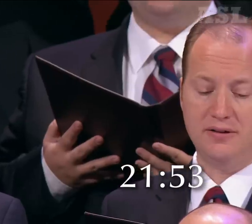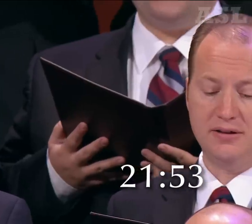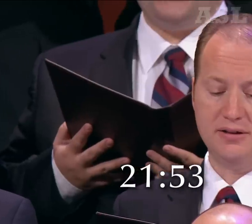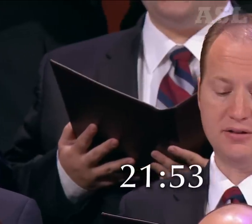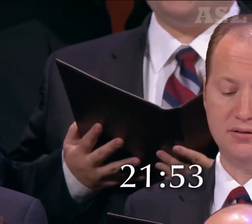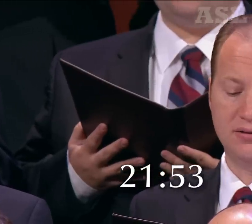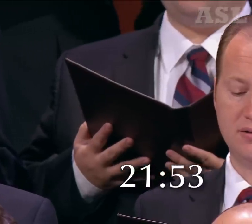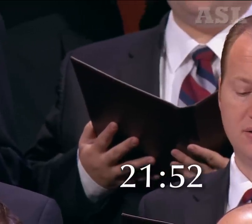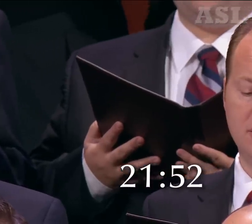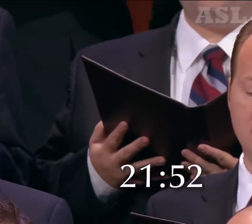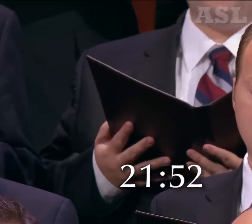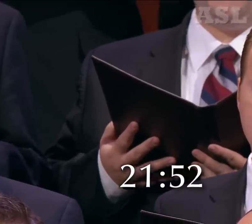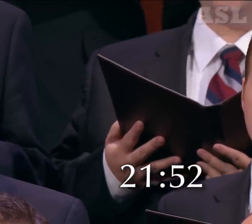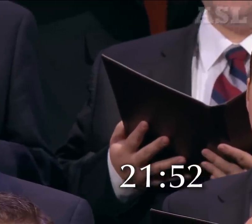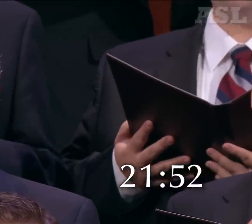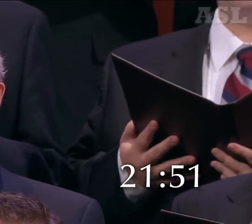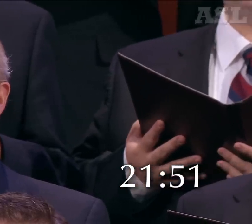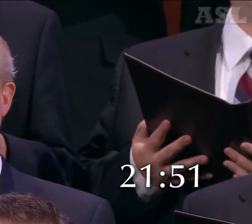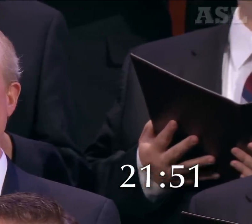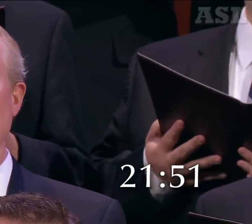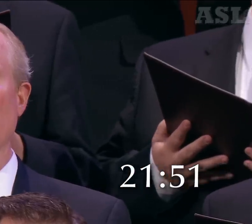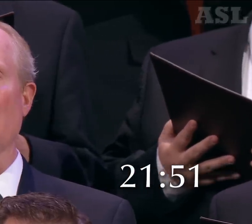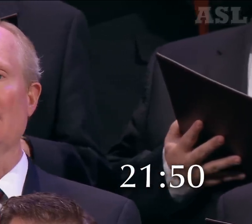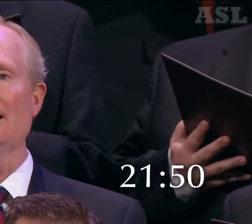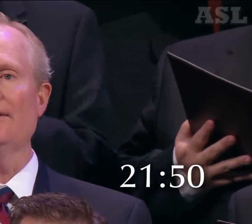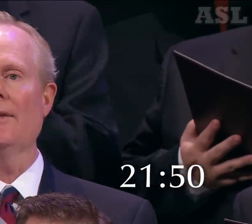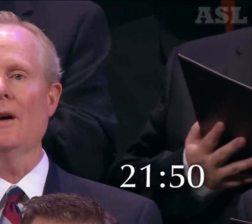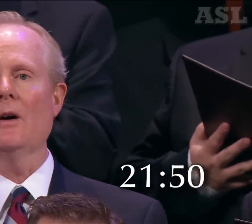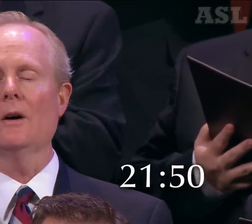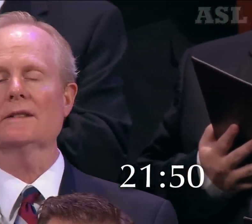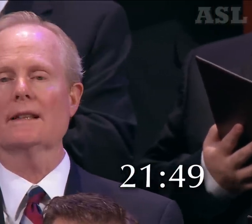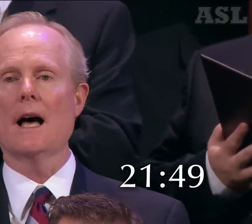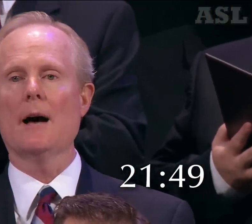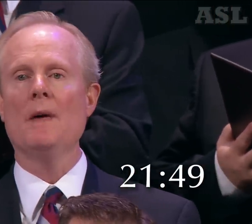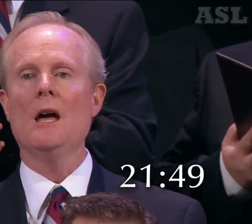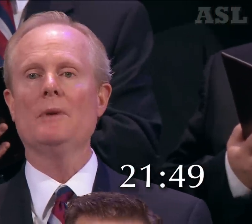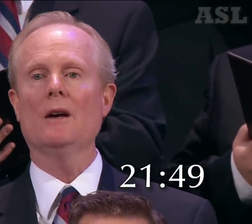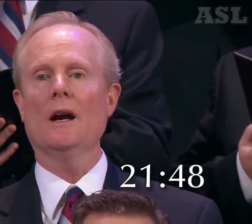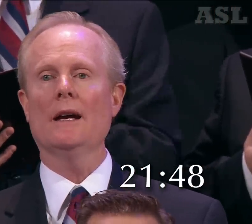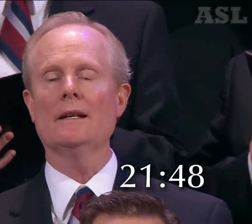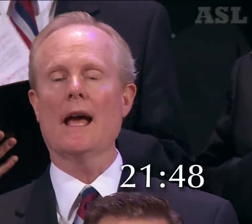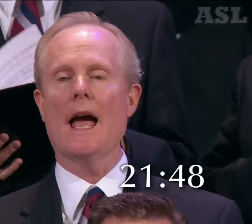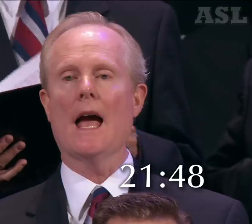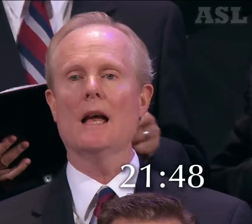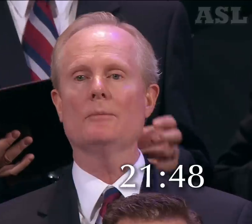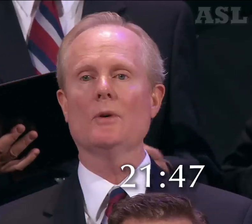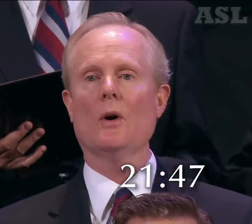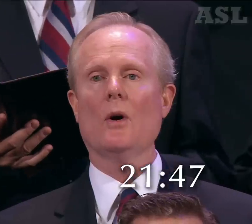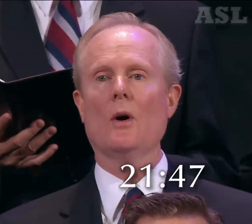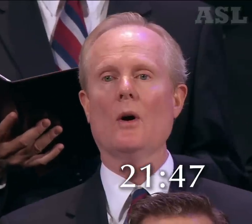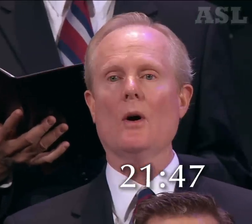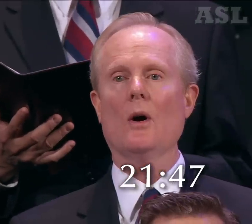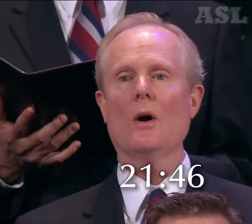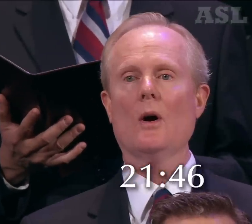THIS IS THE ENGLISH CLOSED CAPTION CHANNEL OF THE CHURCH OF JESUS CHRIST OF LATTER-DAY SAINTS.